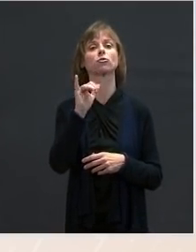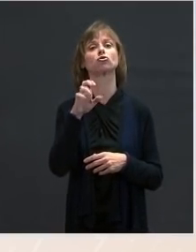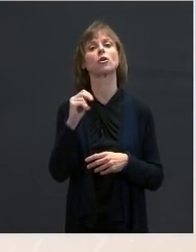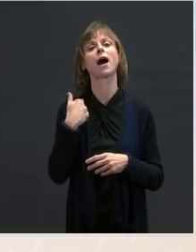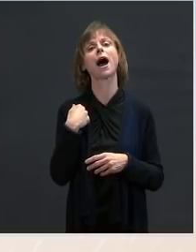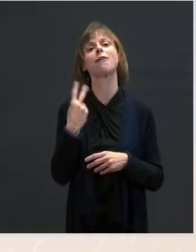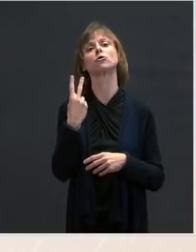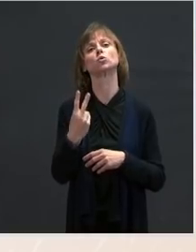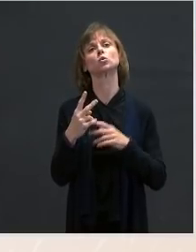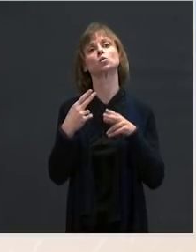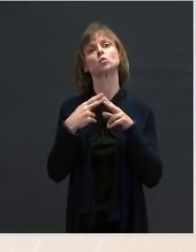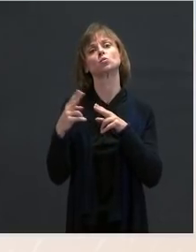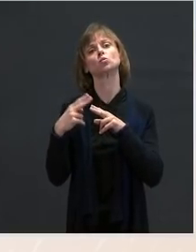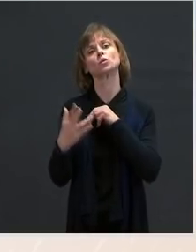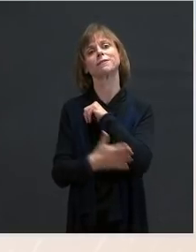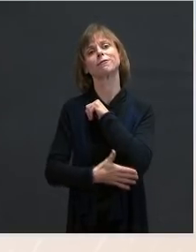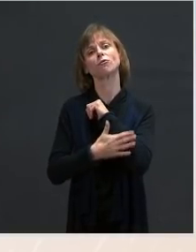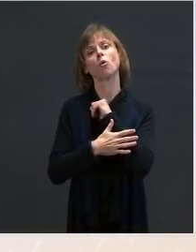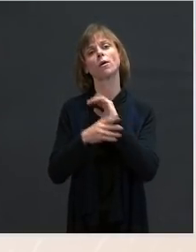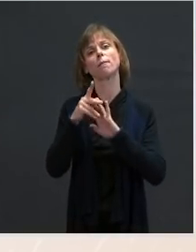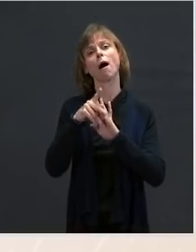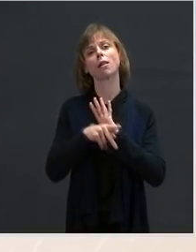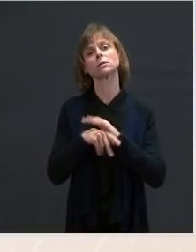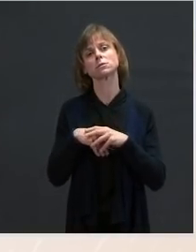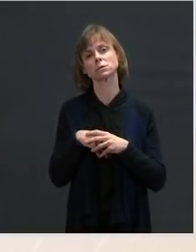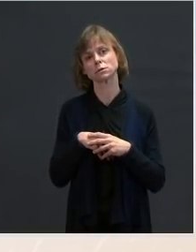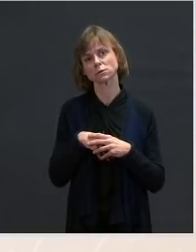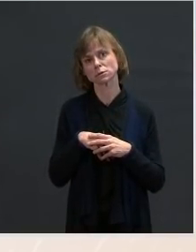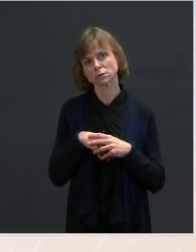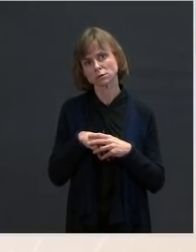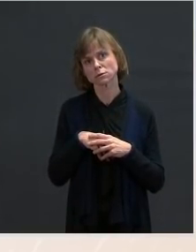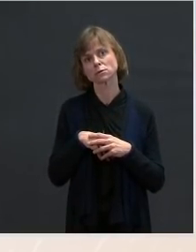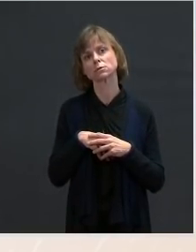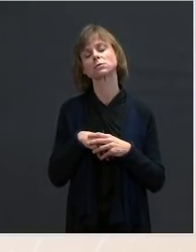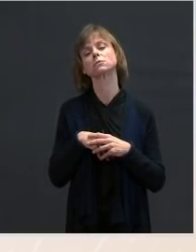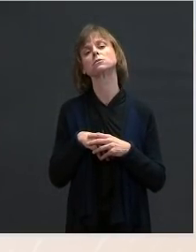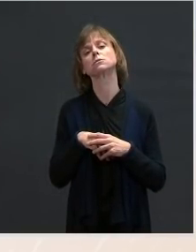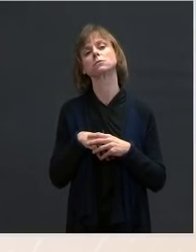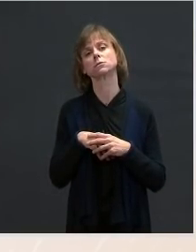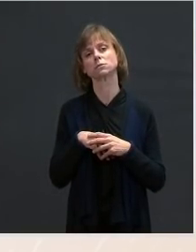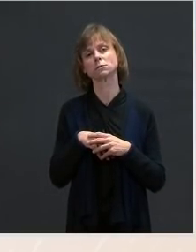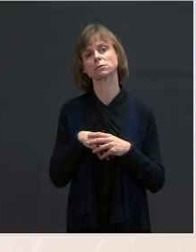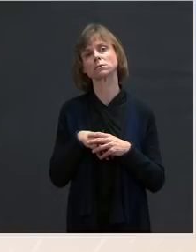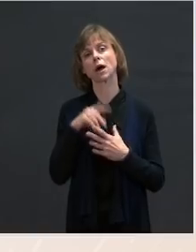Ms. Psaki: Okay. The Press: The President has an excellent relationship with Pope Francis,